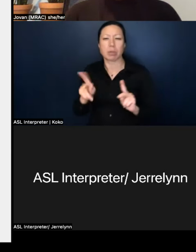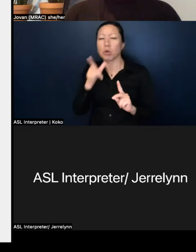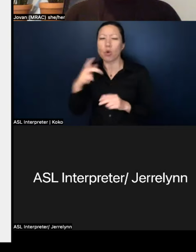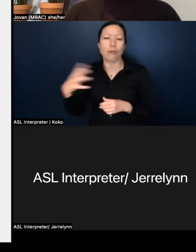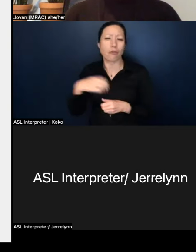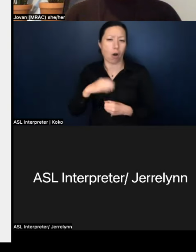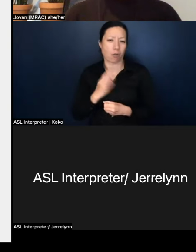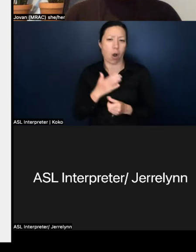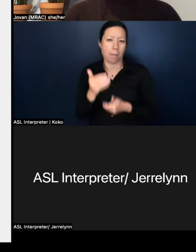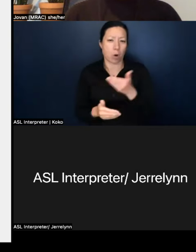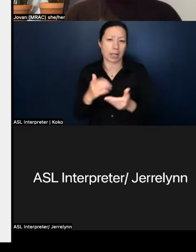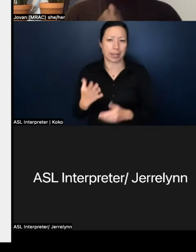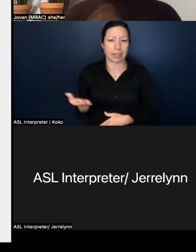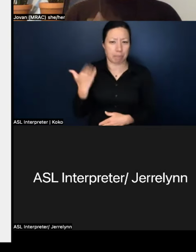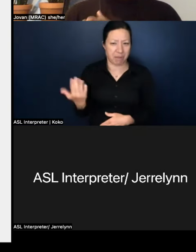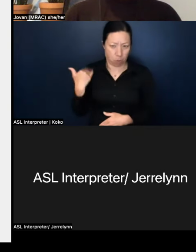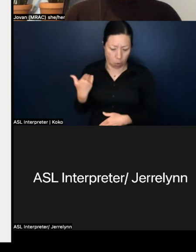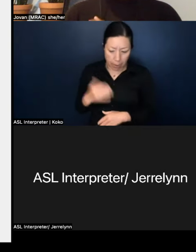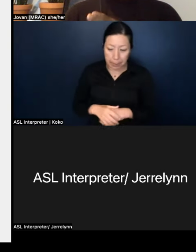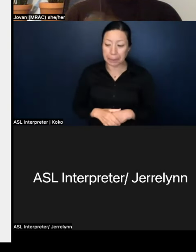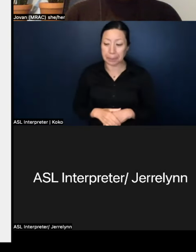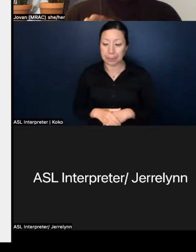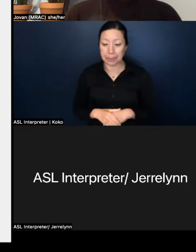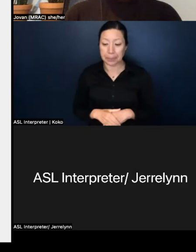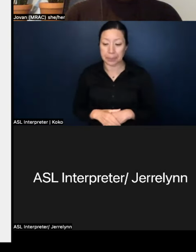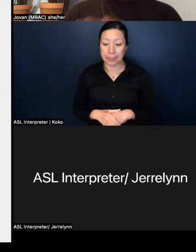We will still be choosing people whose identities